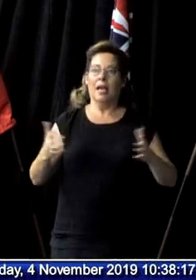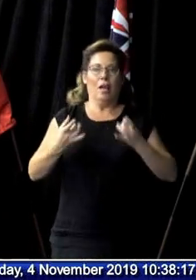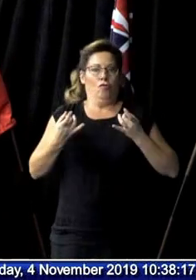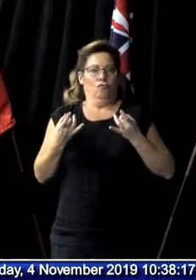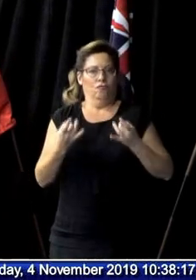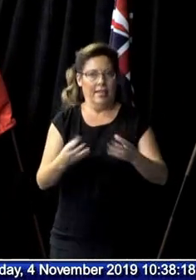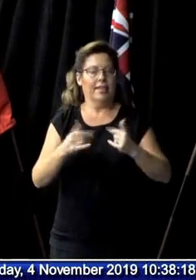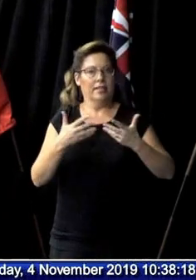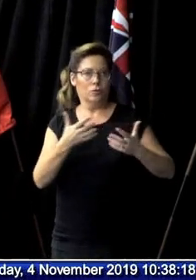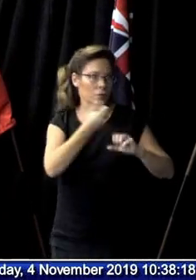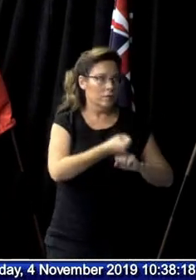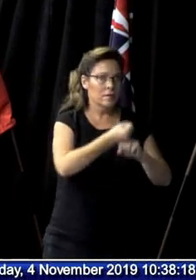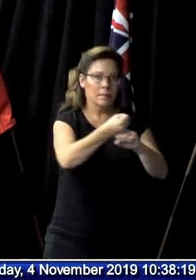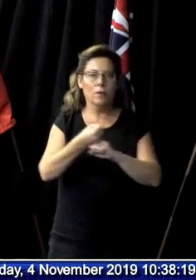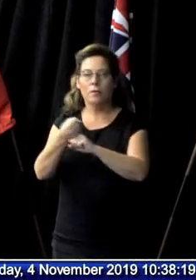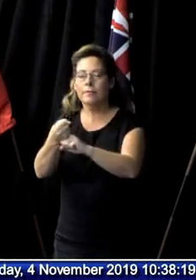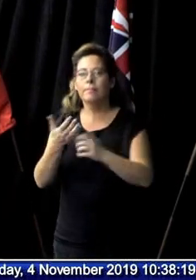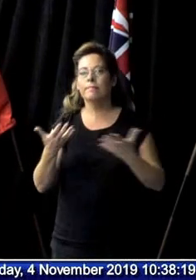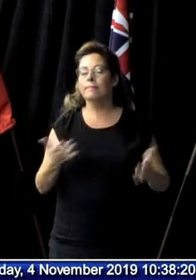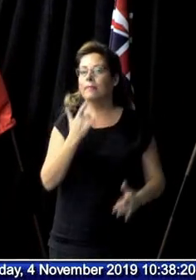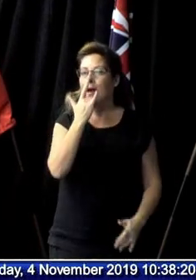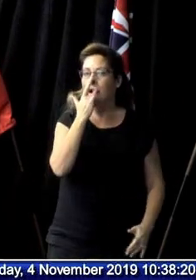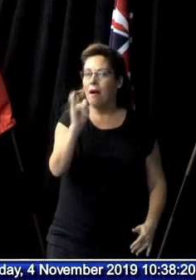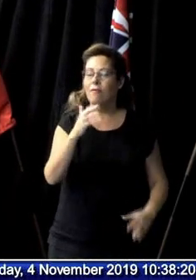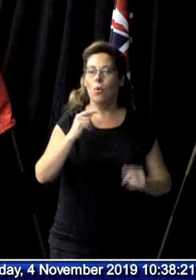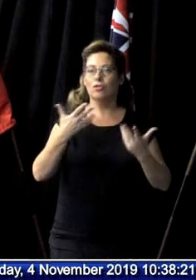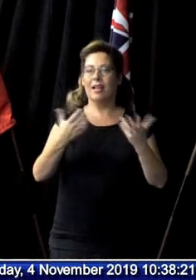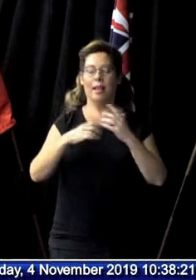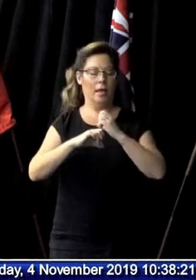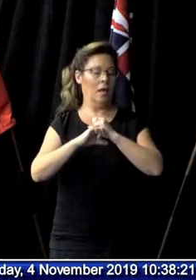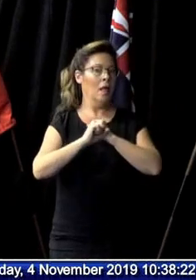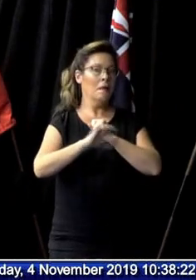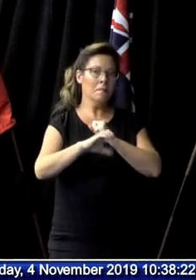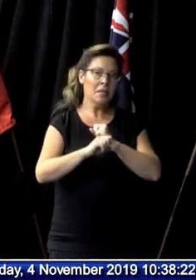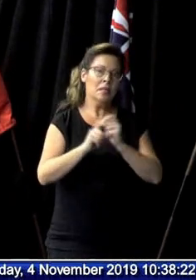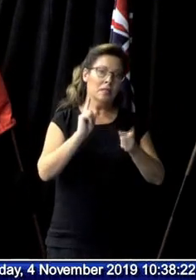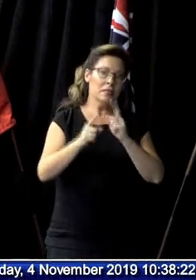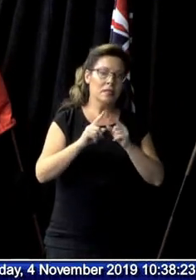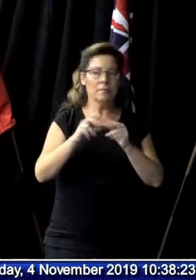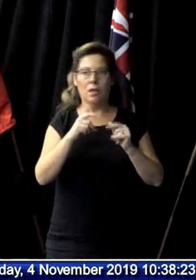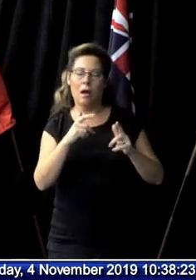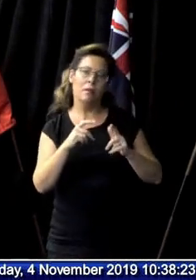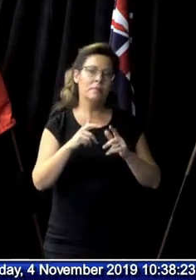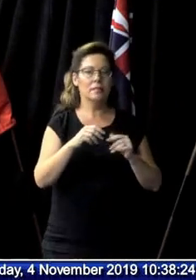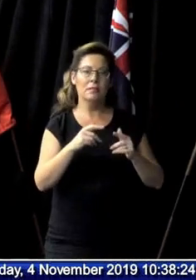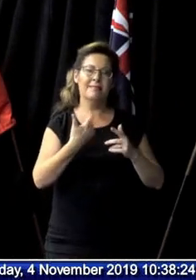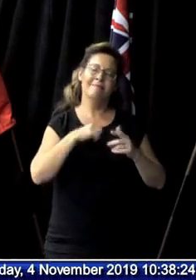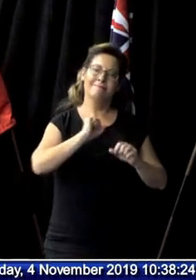Unfortunately, there are one or two commentators whose contributions often appear calculated to discourage people from telling their stories